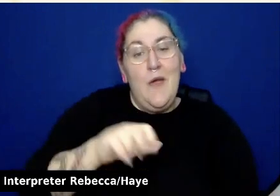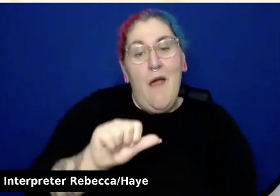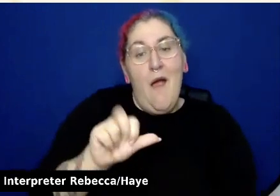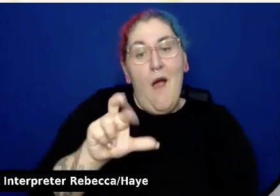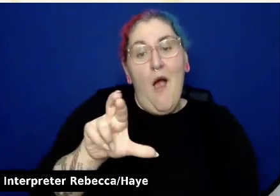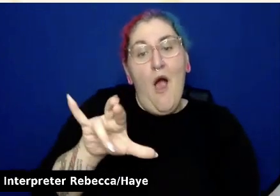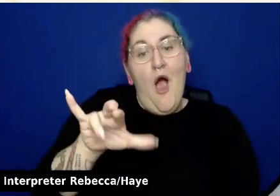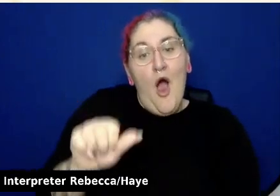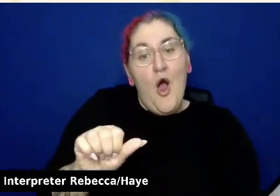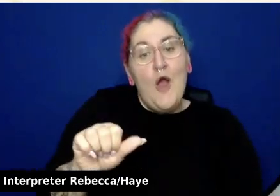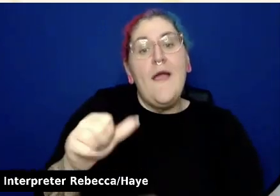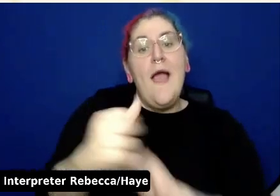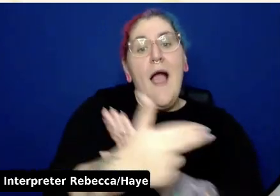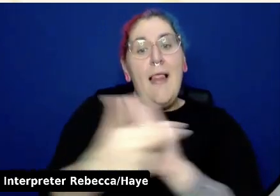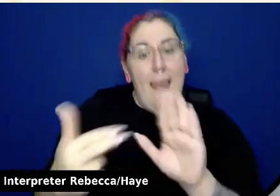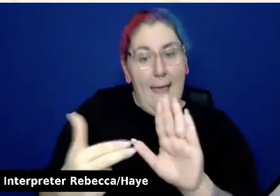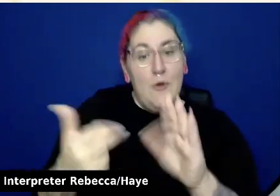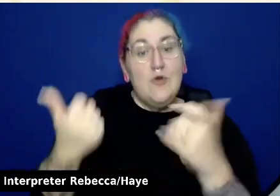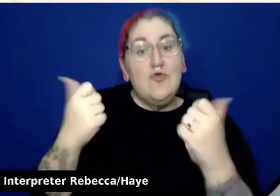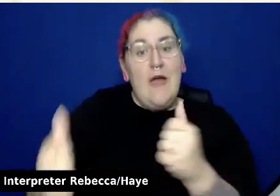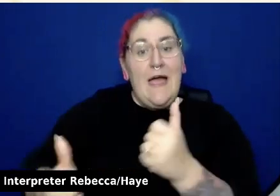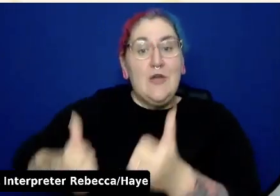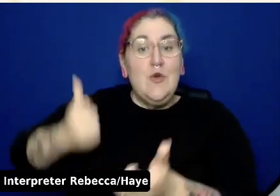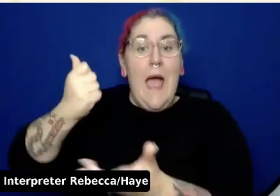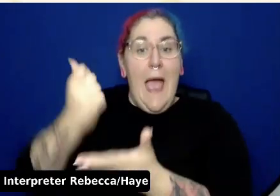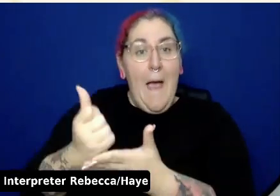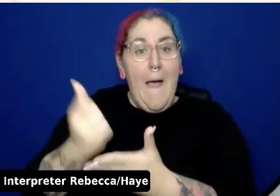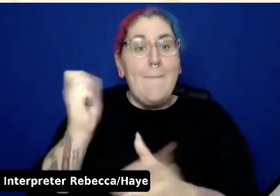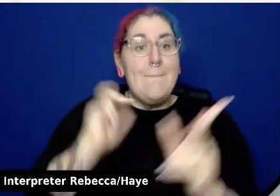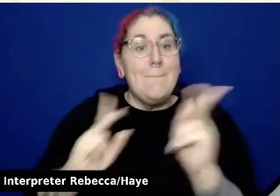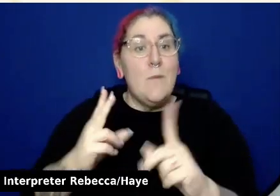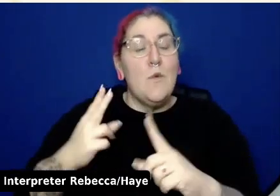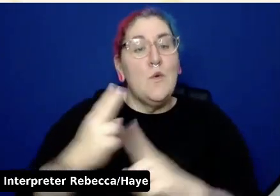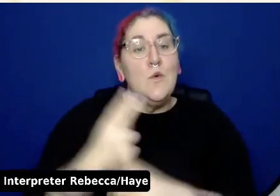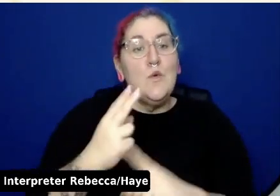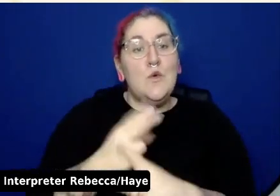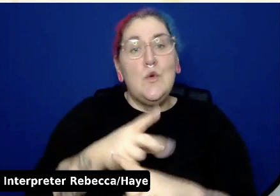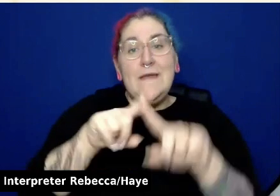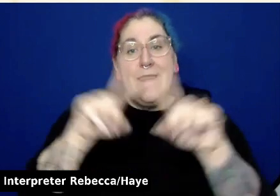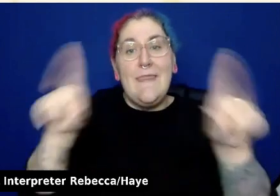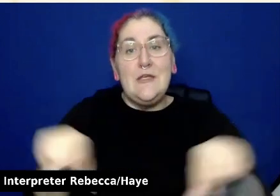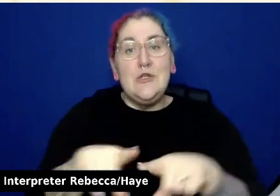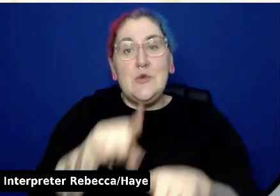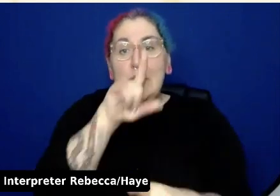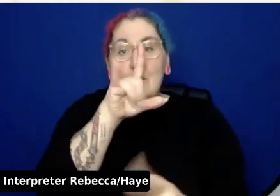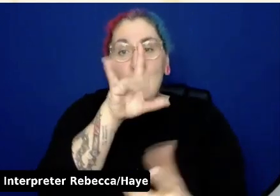will be overwritten by aria-label. And the mismatch of visible label, and the aria-label